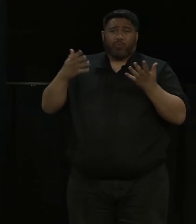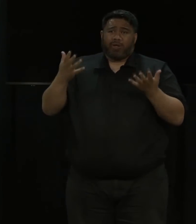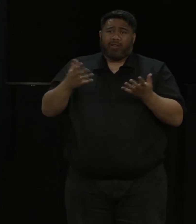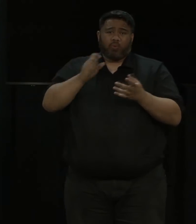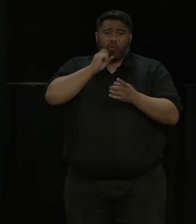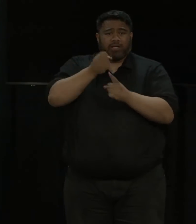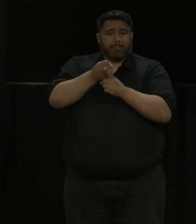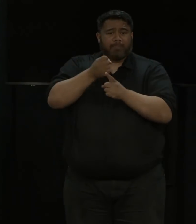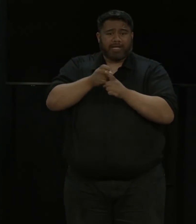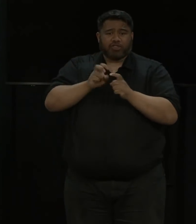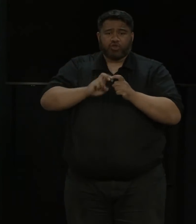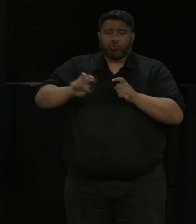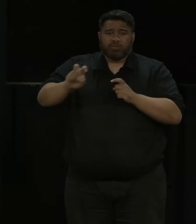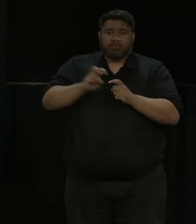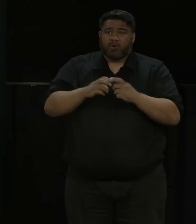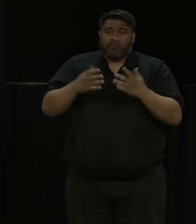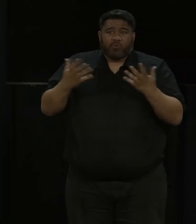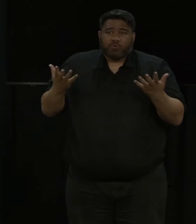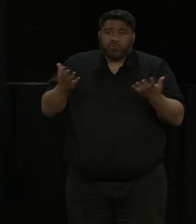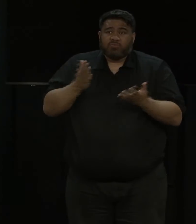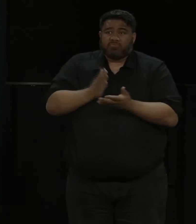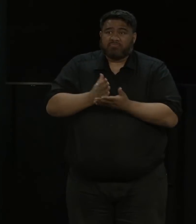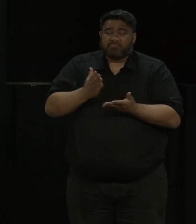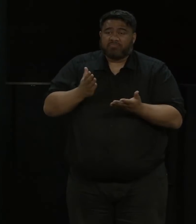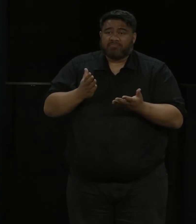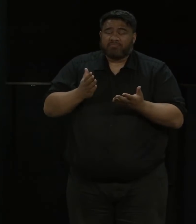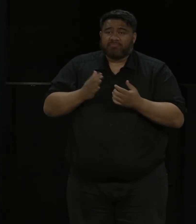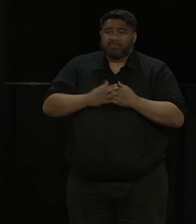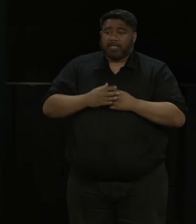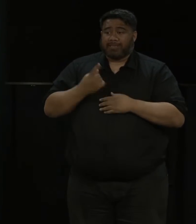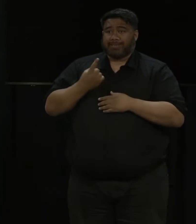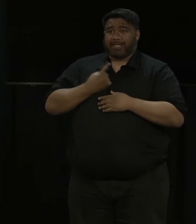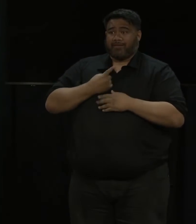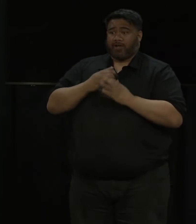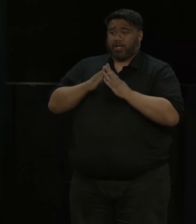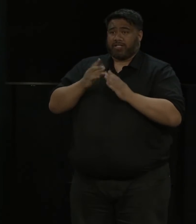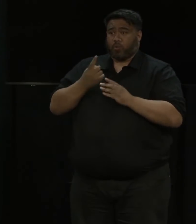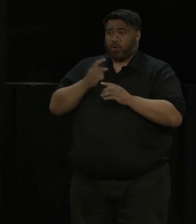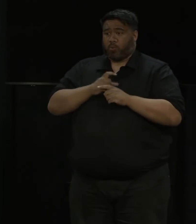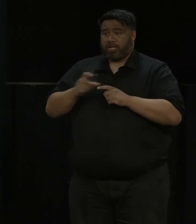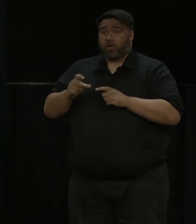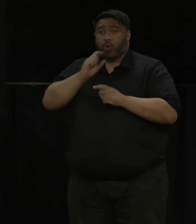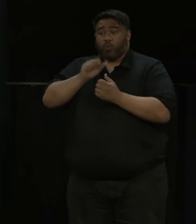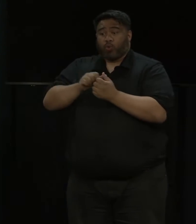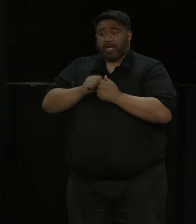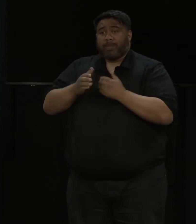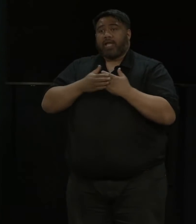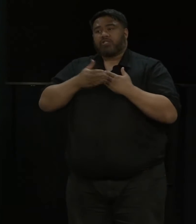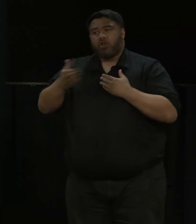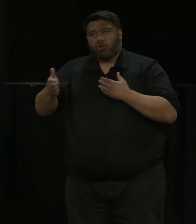Not necessarily but it depends on how long the self- isolation requirement stays in. The requirement will have an